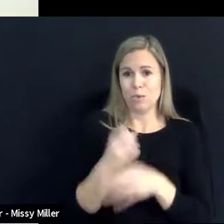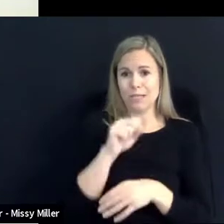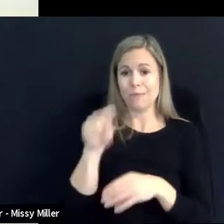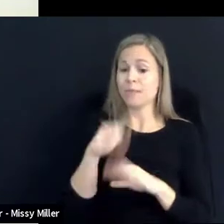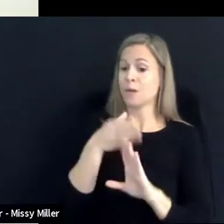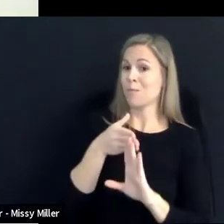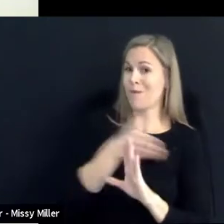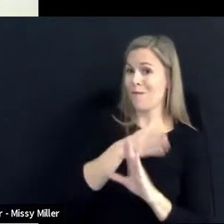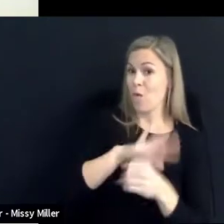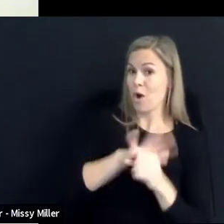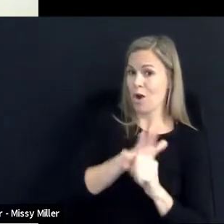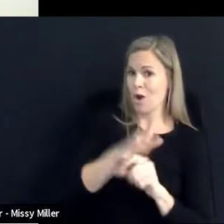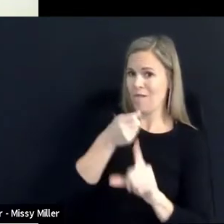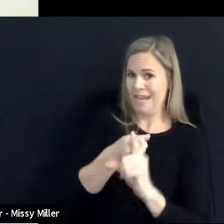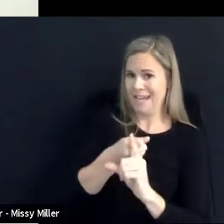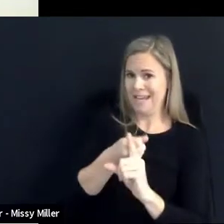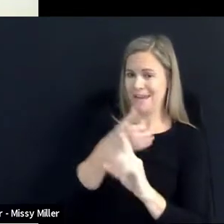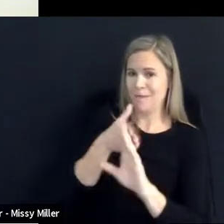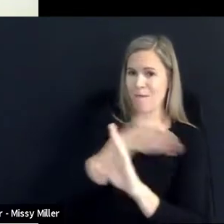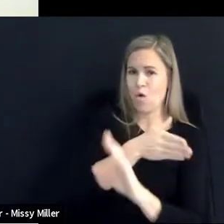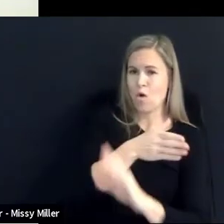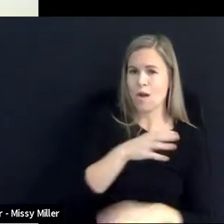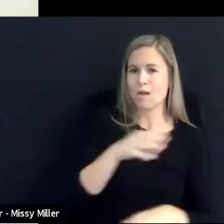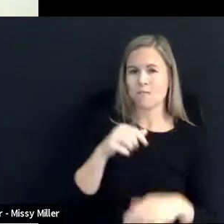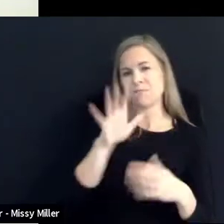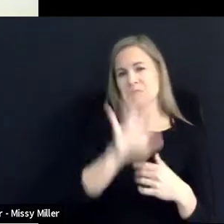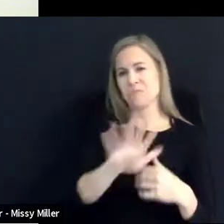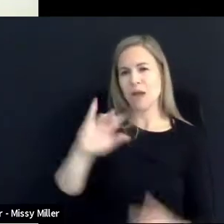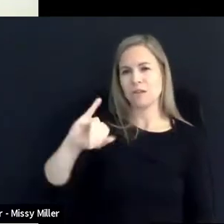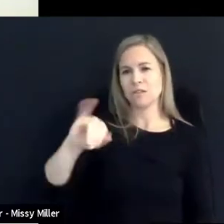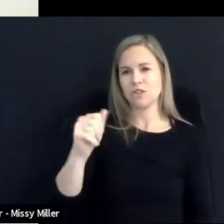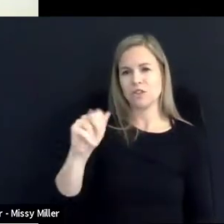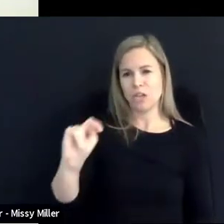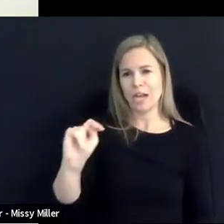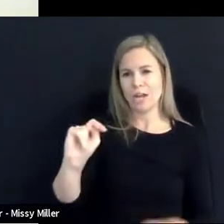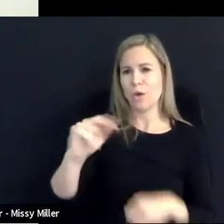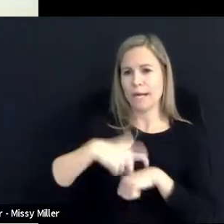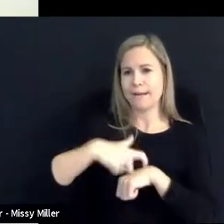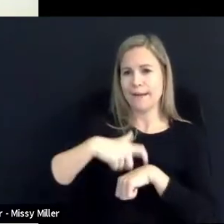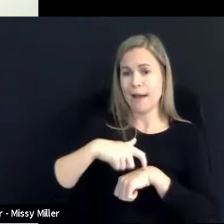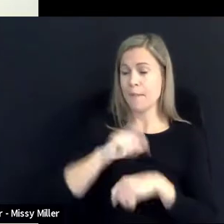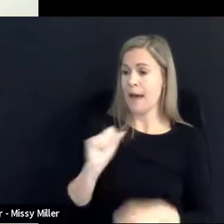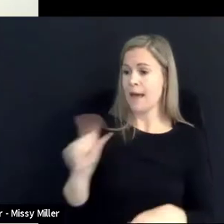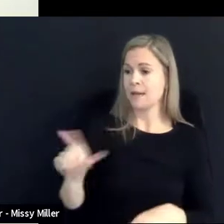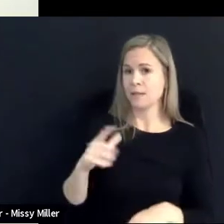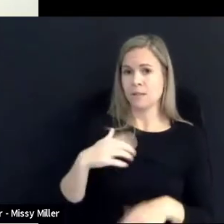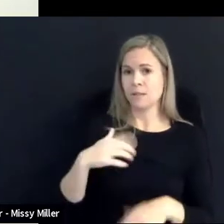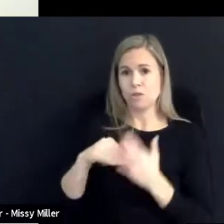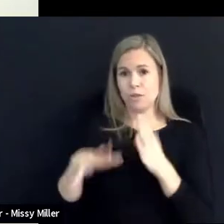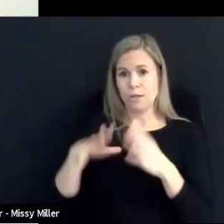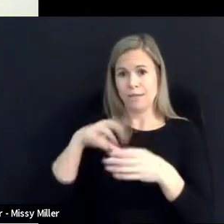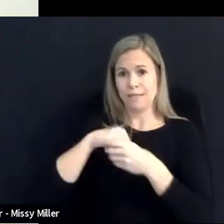I was relaxed still in January, I asked the students in my undergraduate class, "What percentage of kids